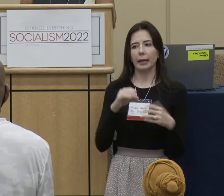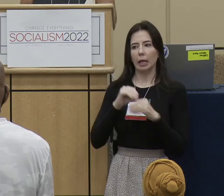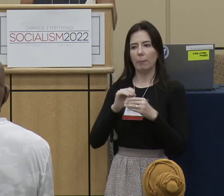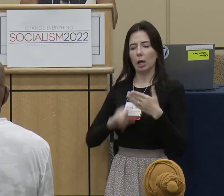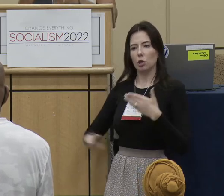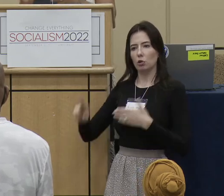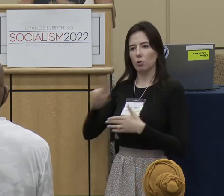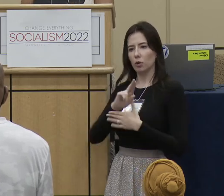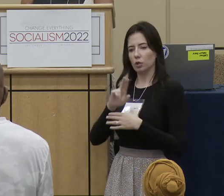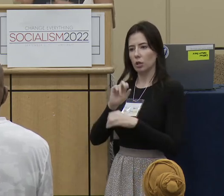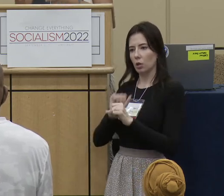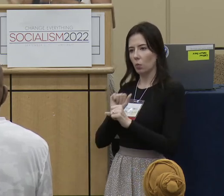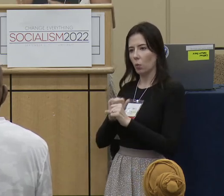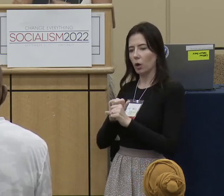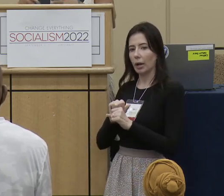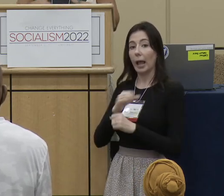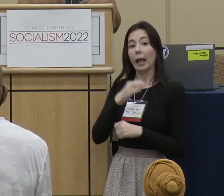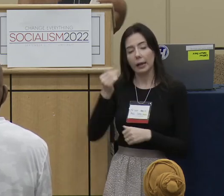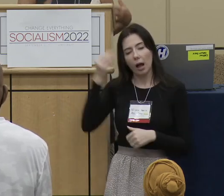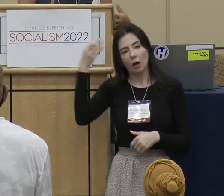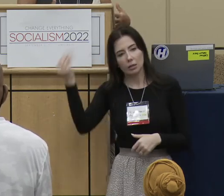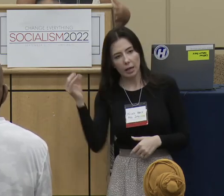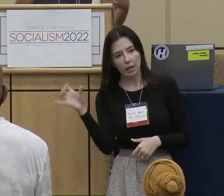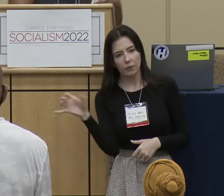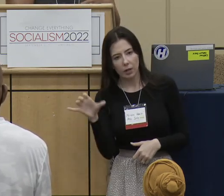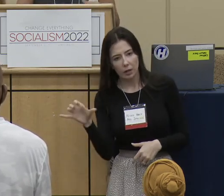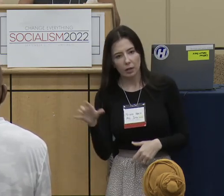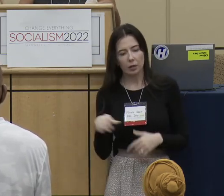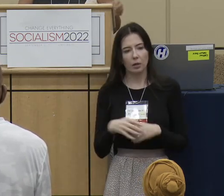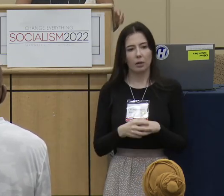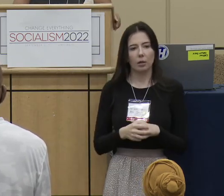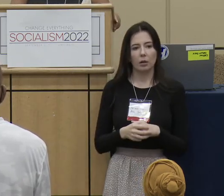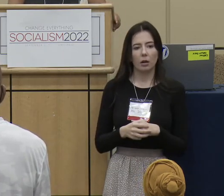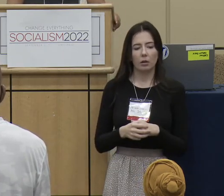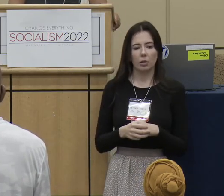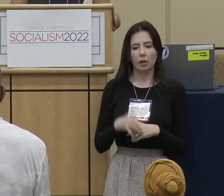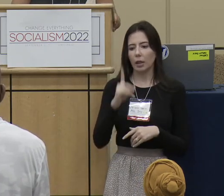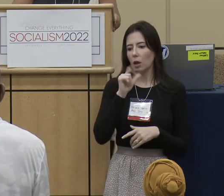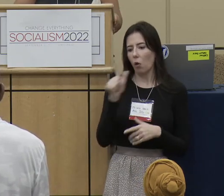justice work in the context of the university that I work in, as well as very deliberately outside of it , too, because